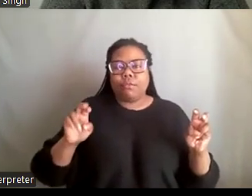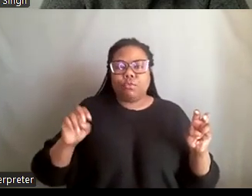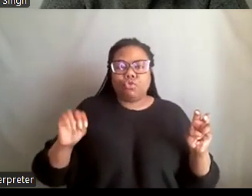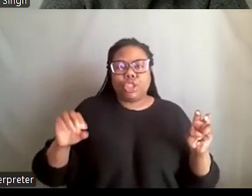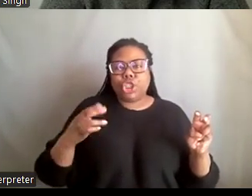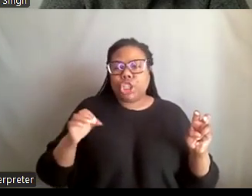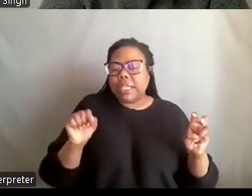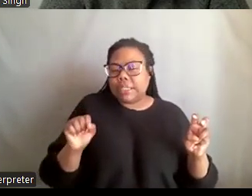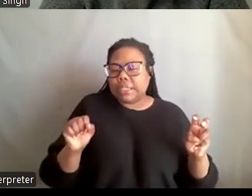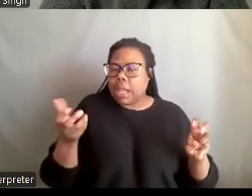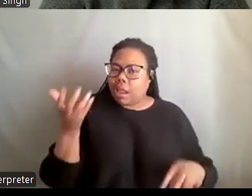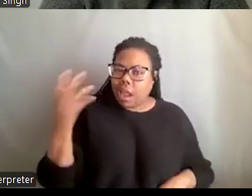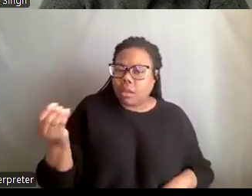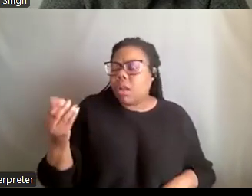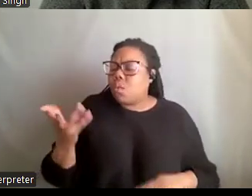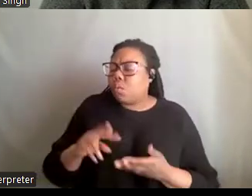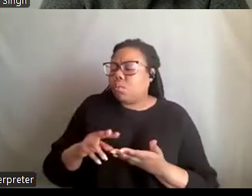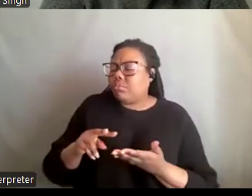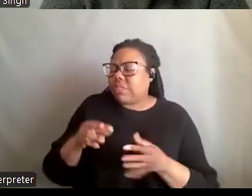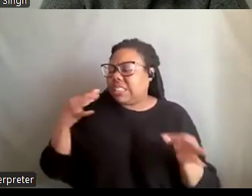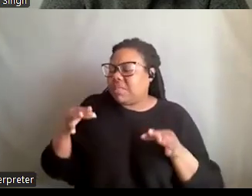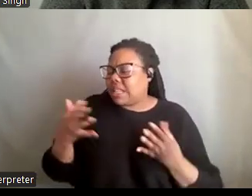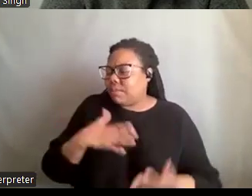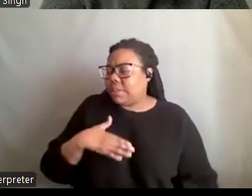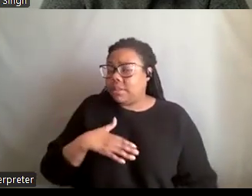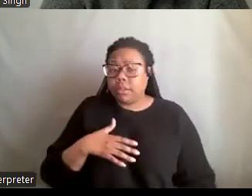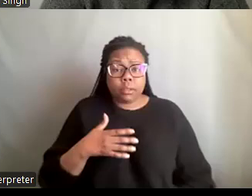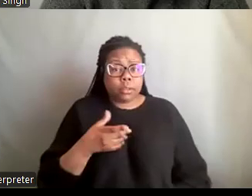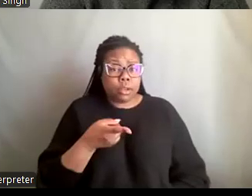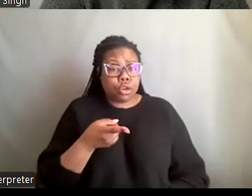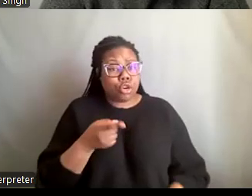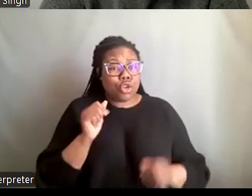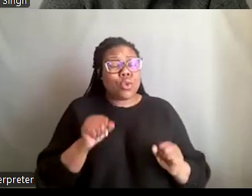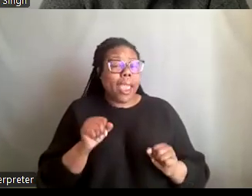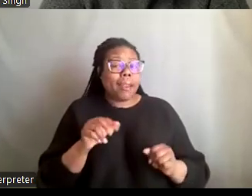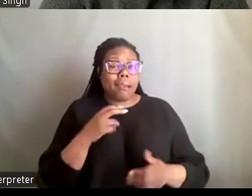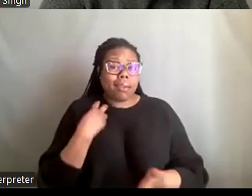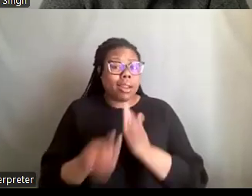. Can you say more about that? What would you like people to be doing right now? » ANITA CAMERON: I think